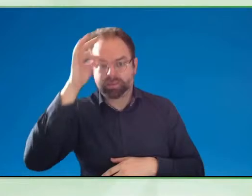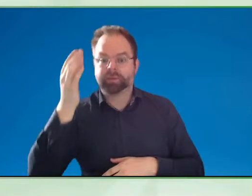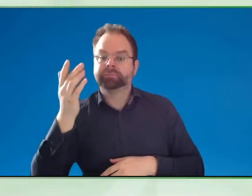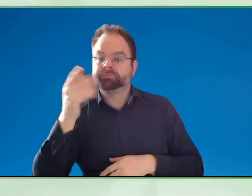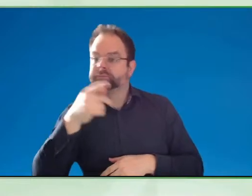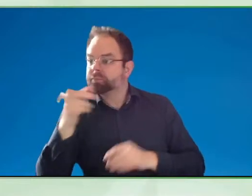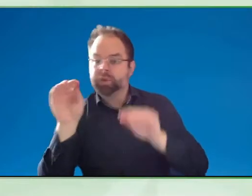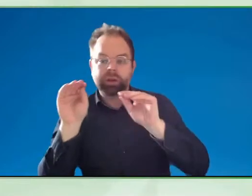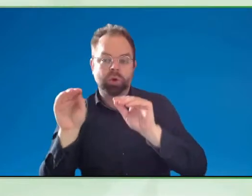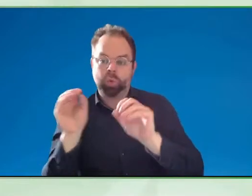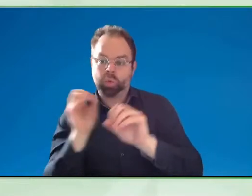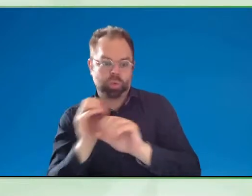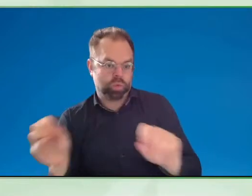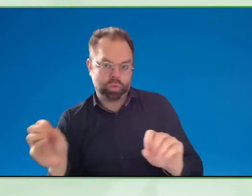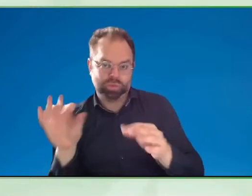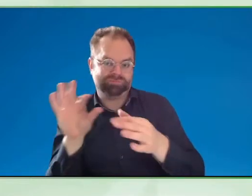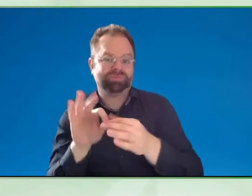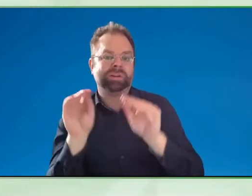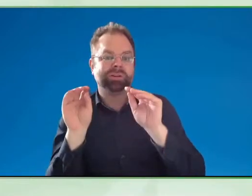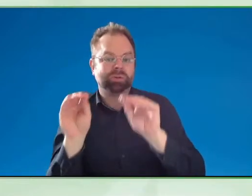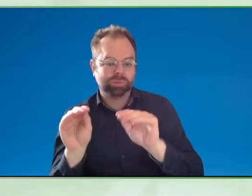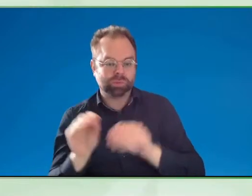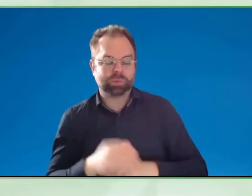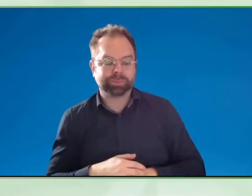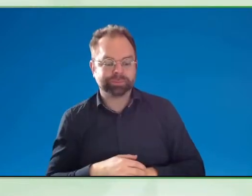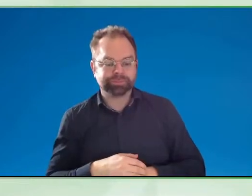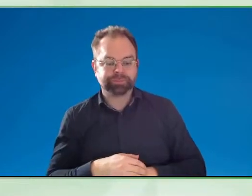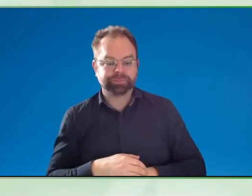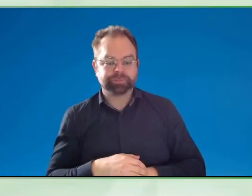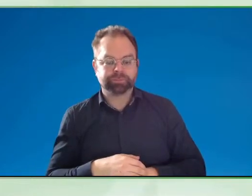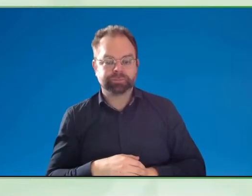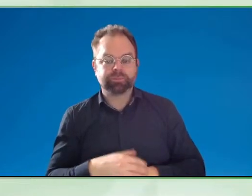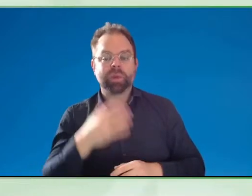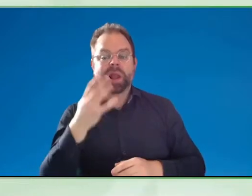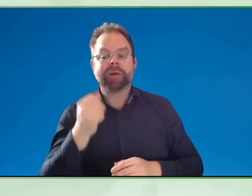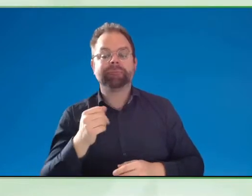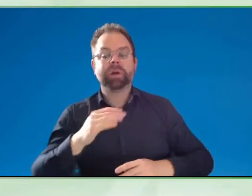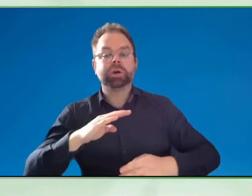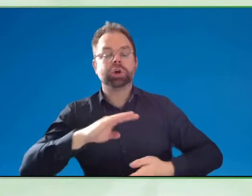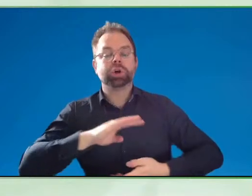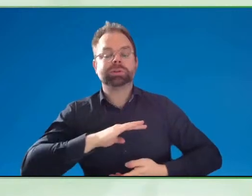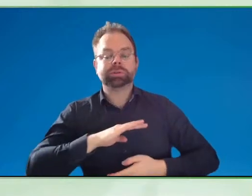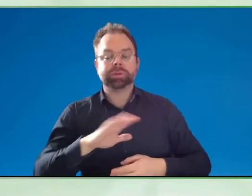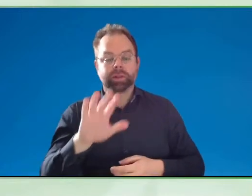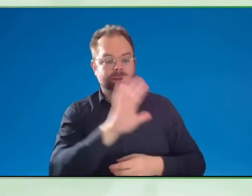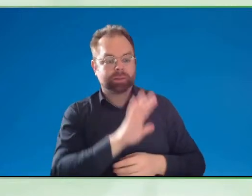If you look at the strategy, you can find any topics related to inclusive education.